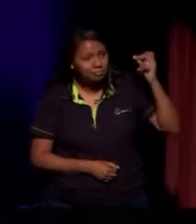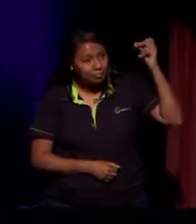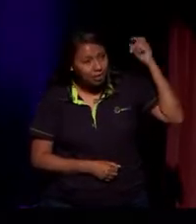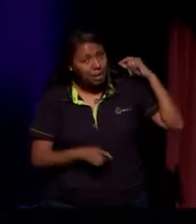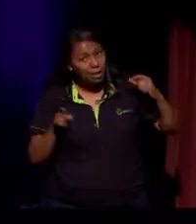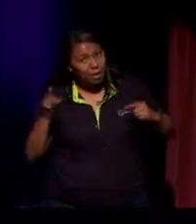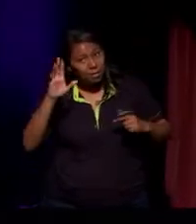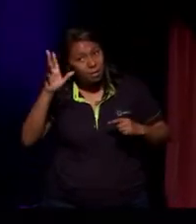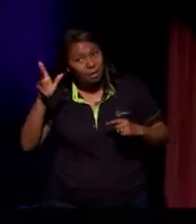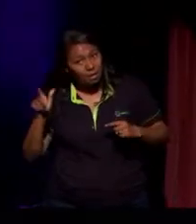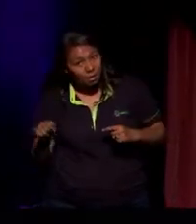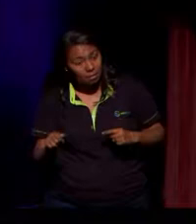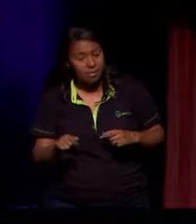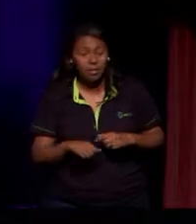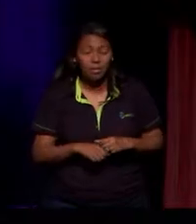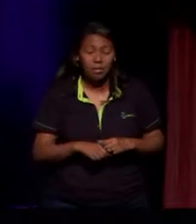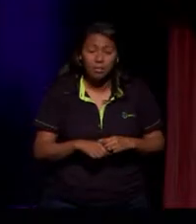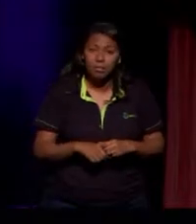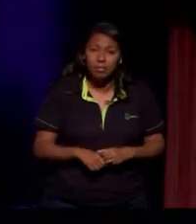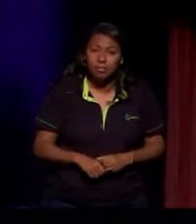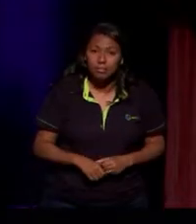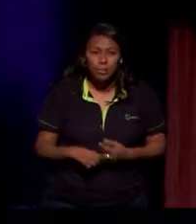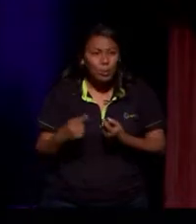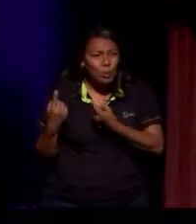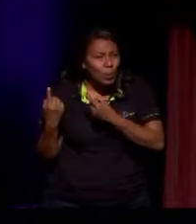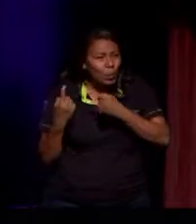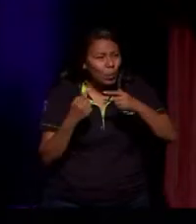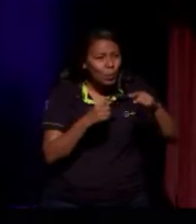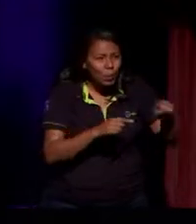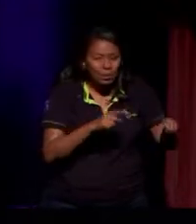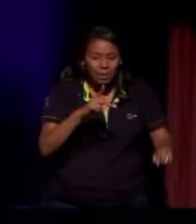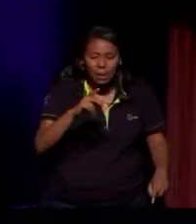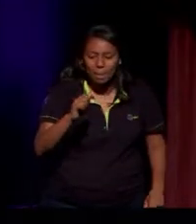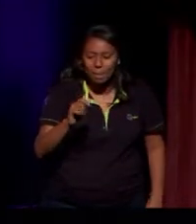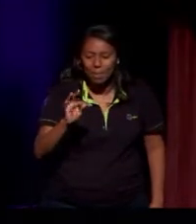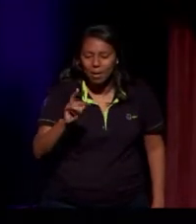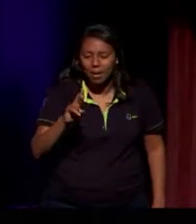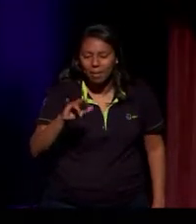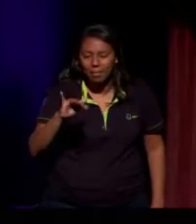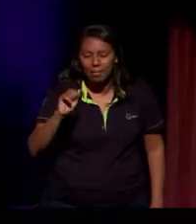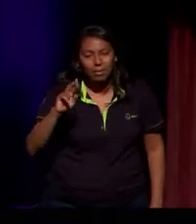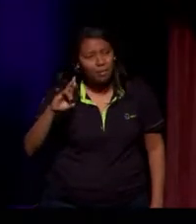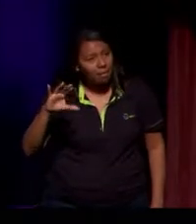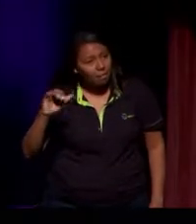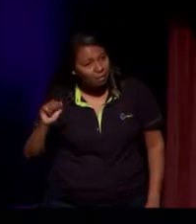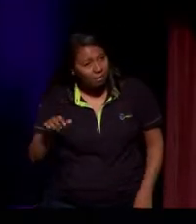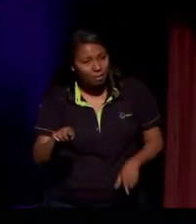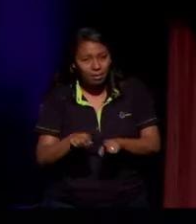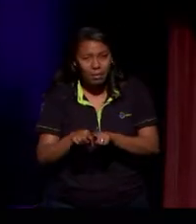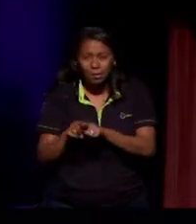in Mozambique, against patriarchy and against colonization,